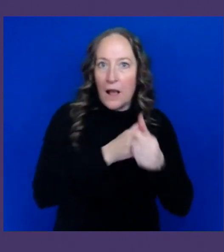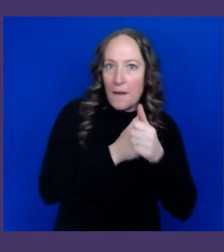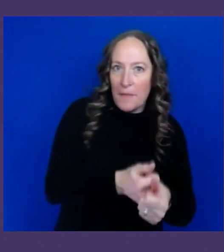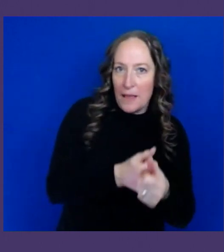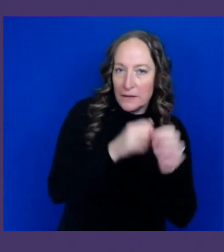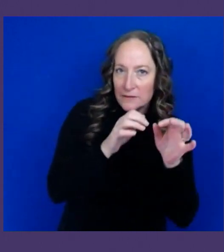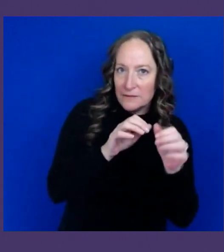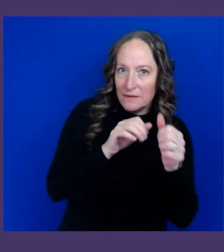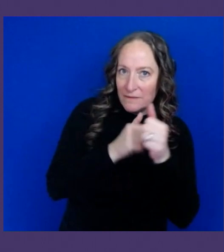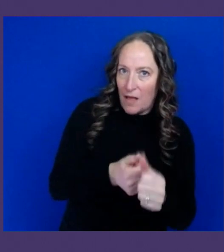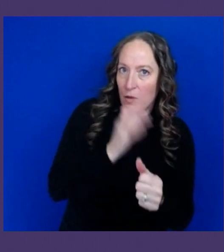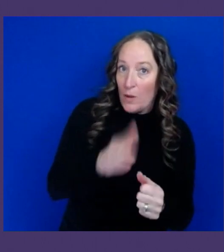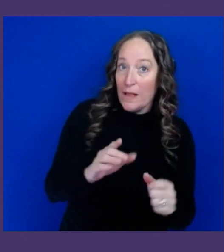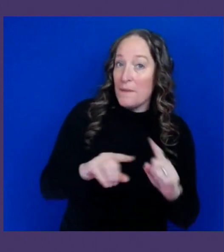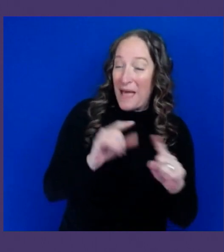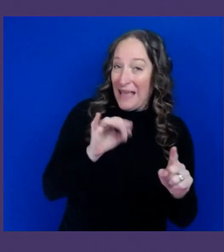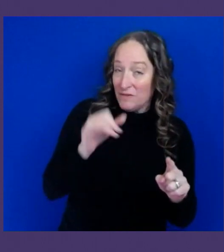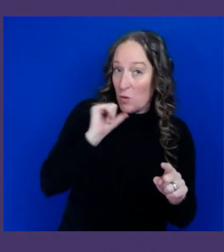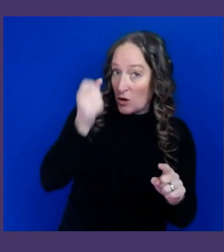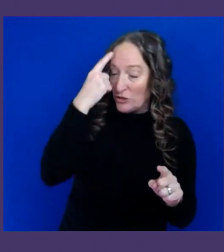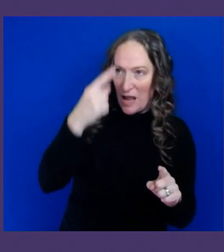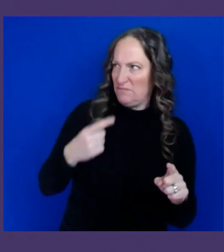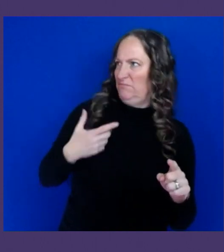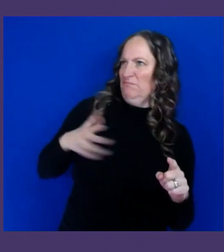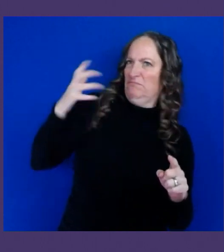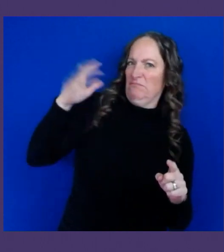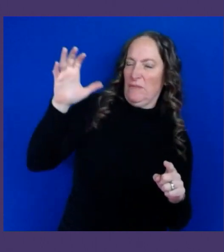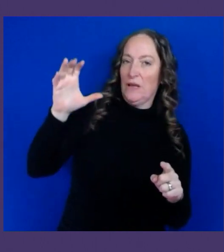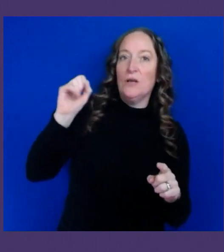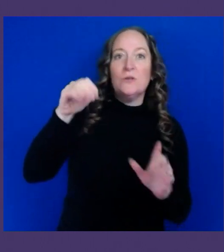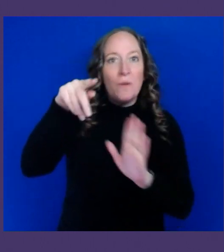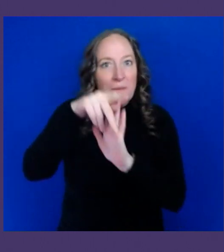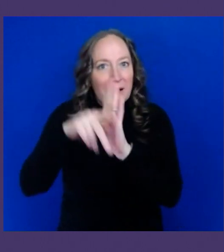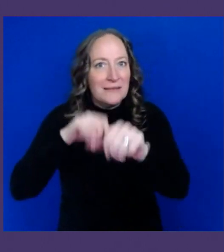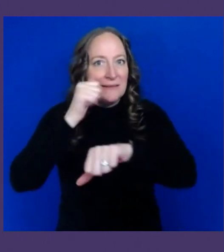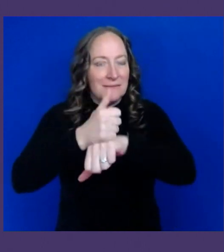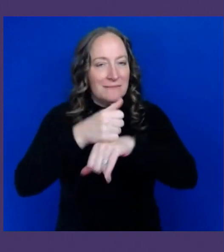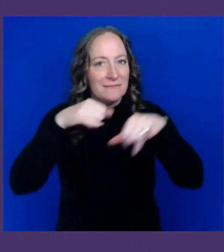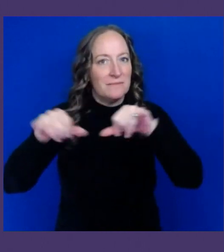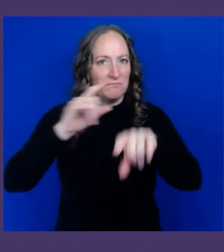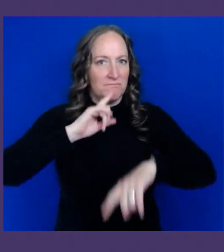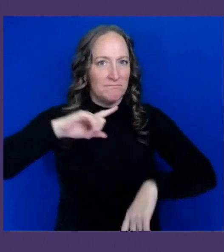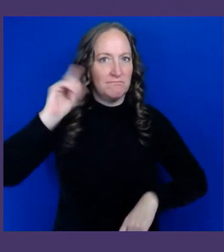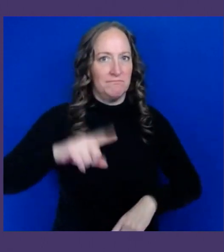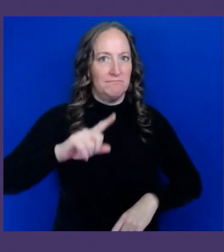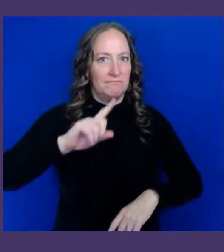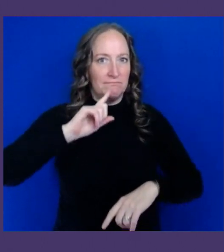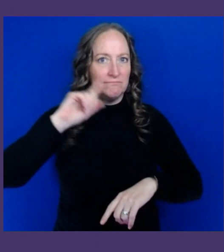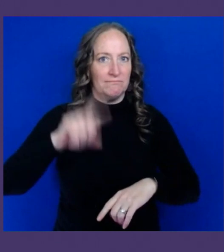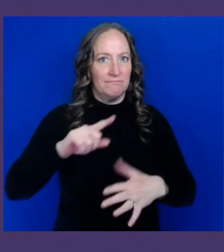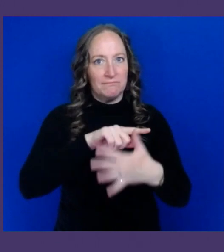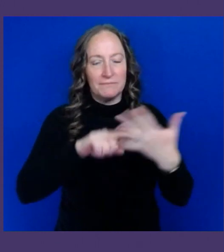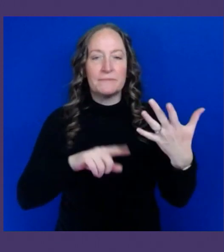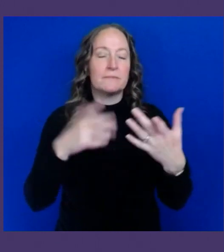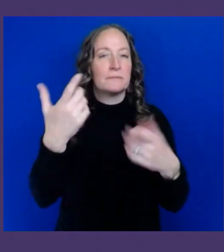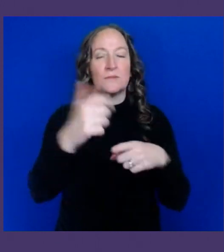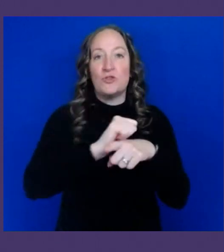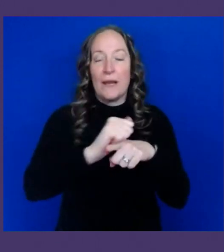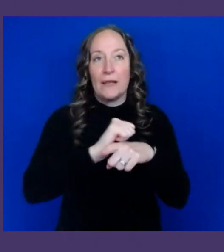While policy can set the stage, I would say, by mandating things like training or changes